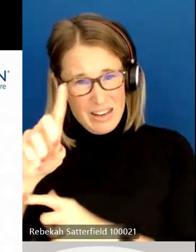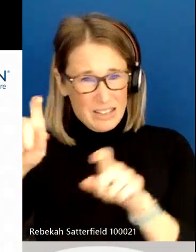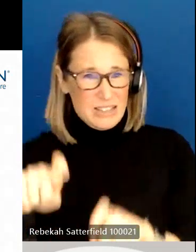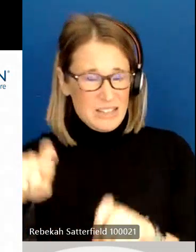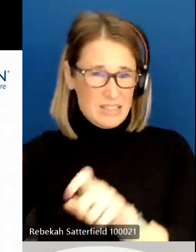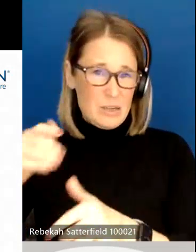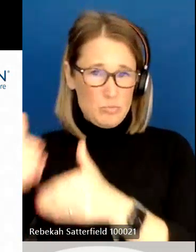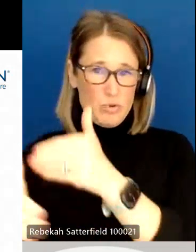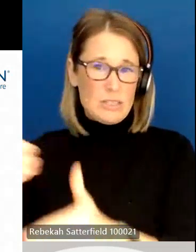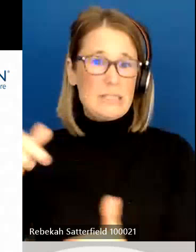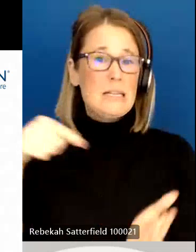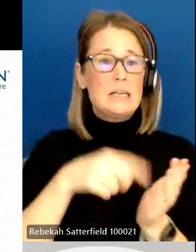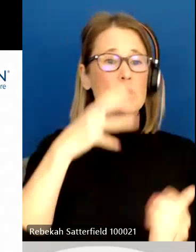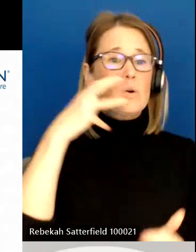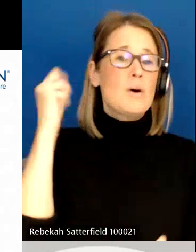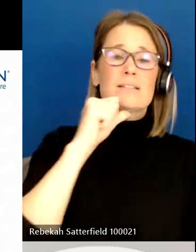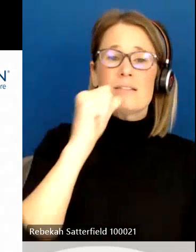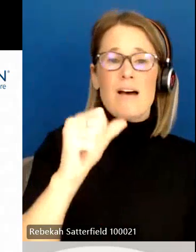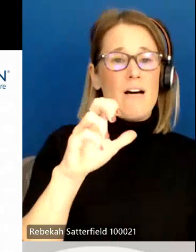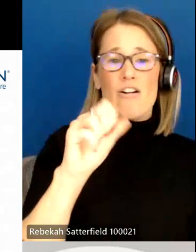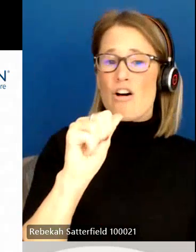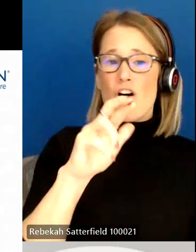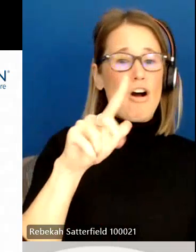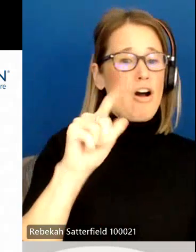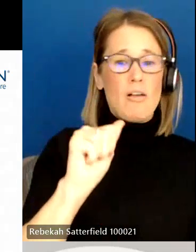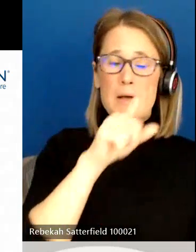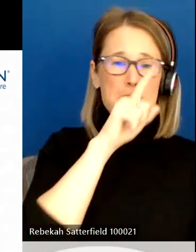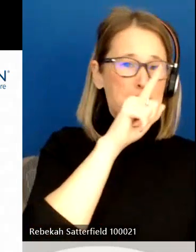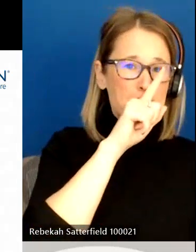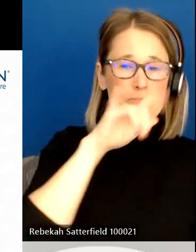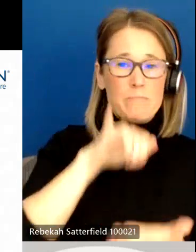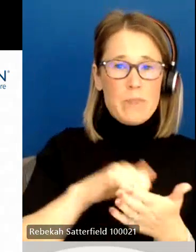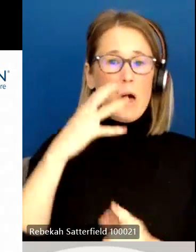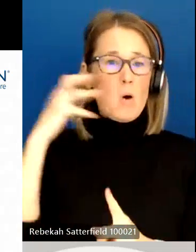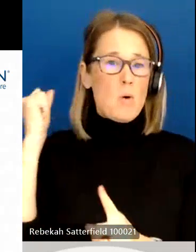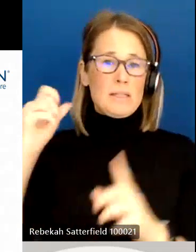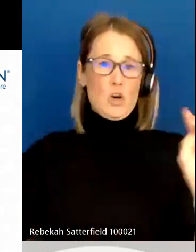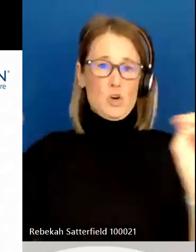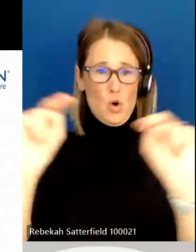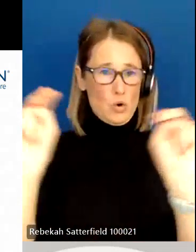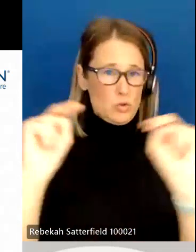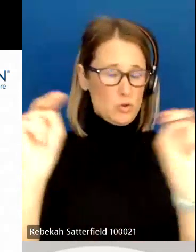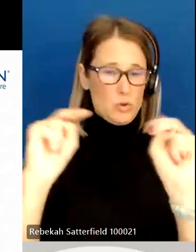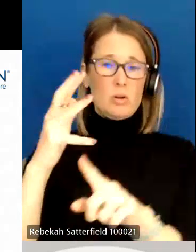did not like this doctor and failed him this was absolutely uh neutral it was done without bias